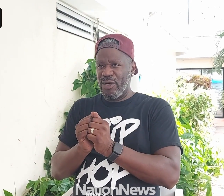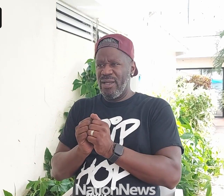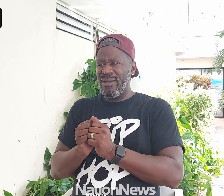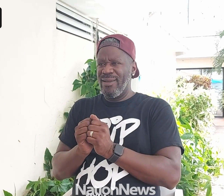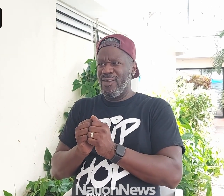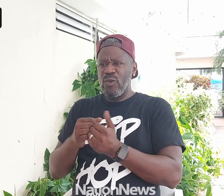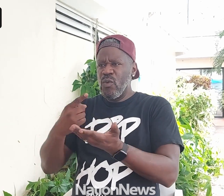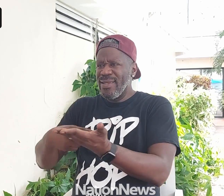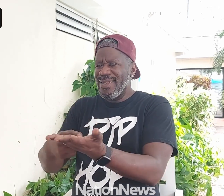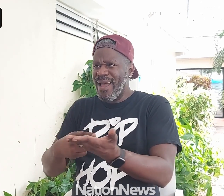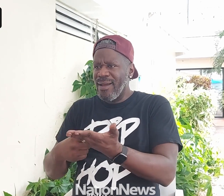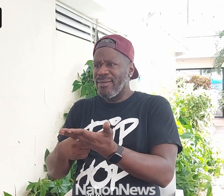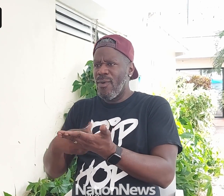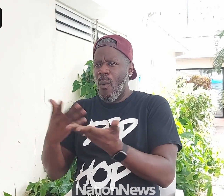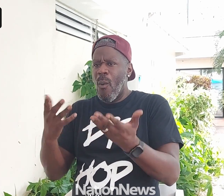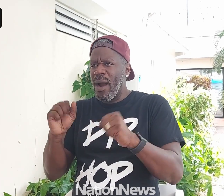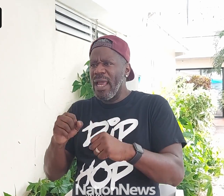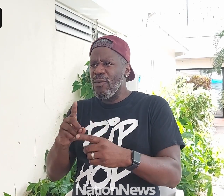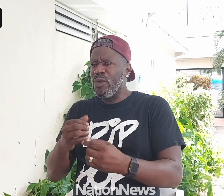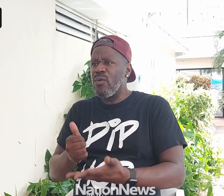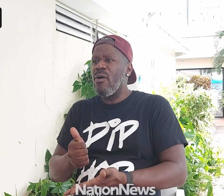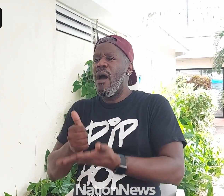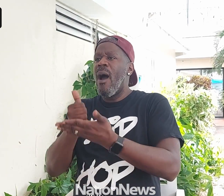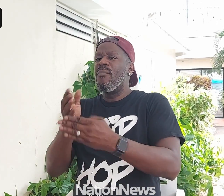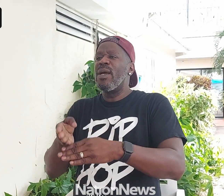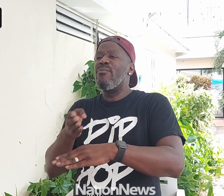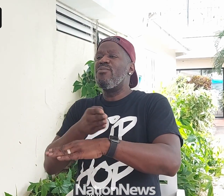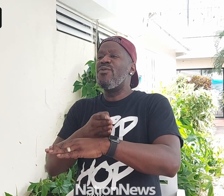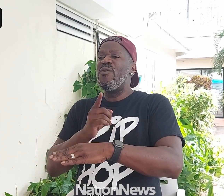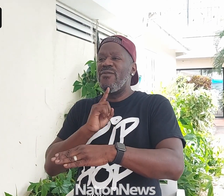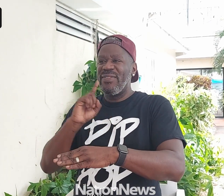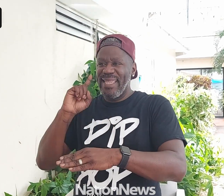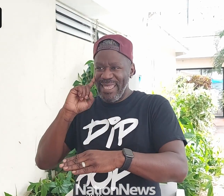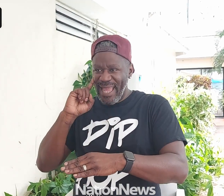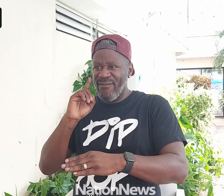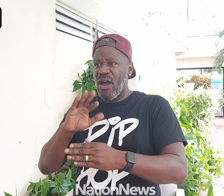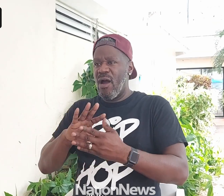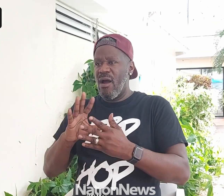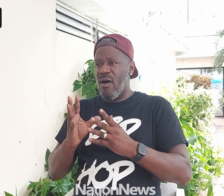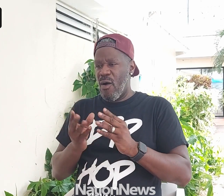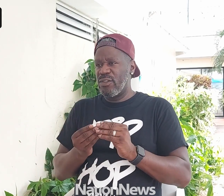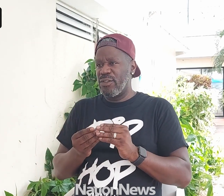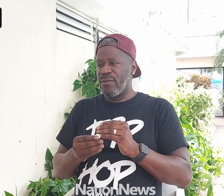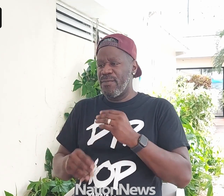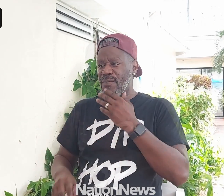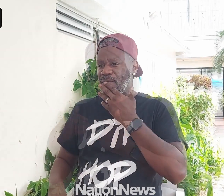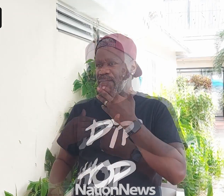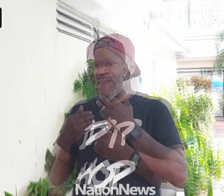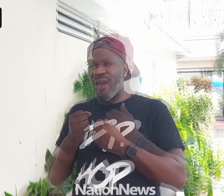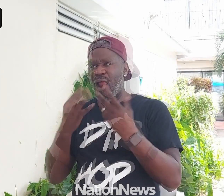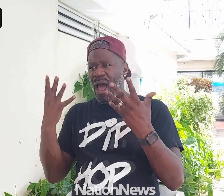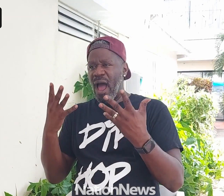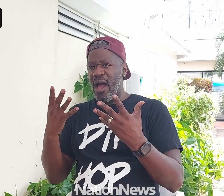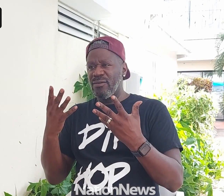musical opportunity this collaboration we want to be in and have a voice to